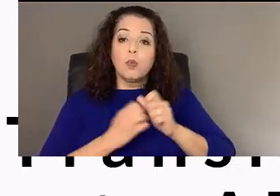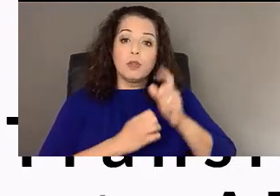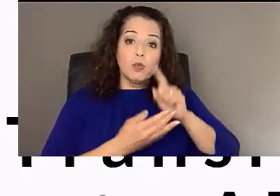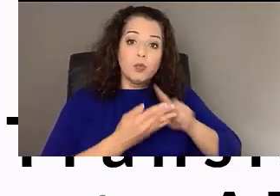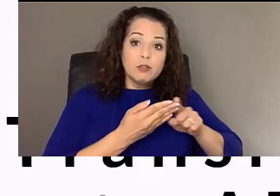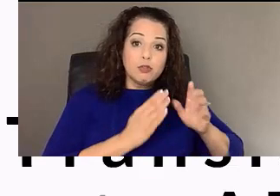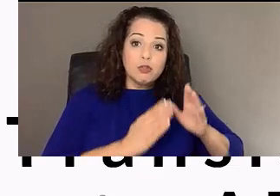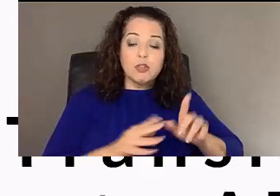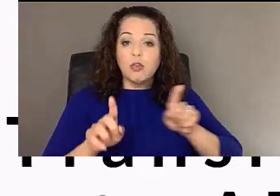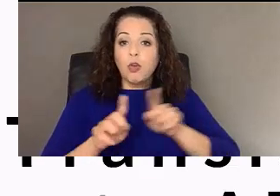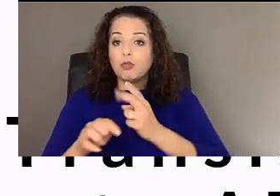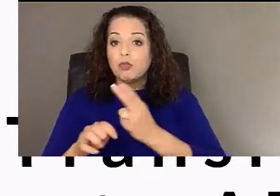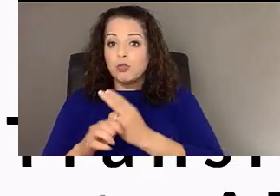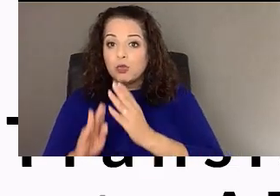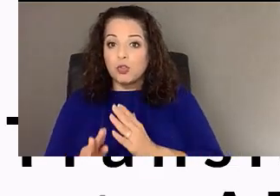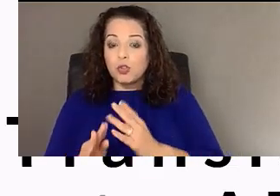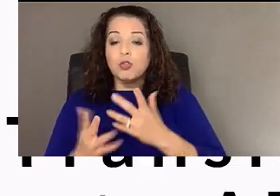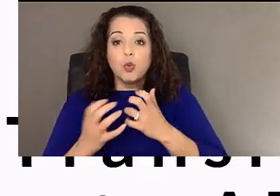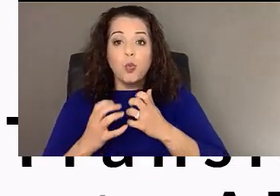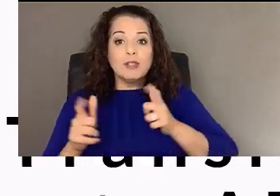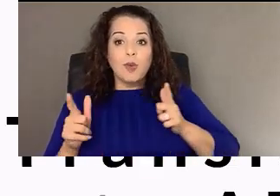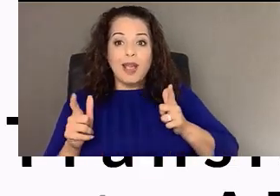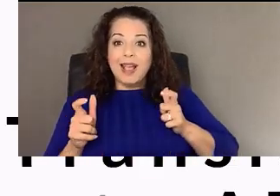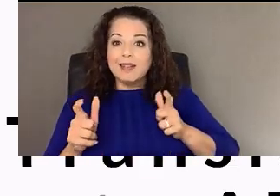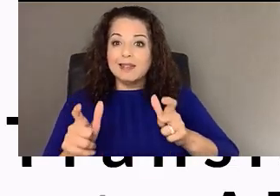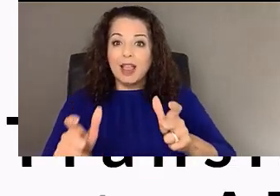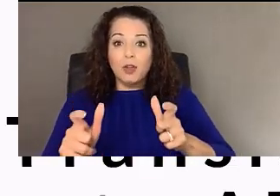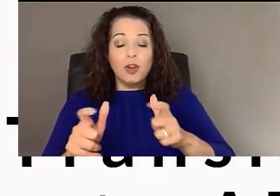So you want to accelerate the capture of the benefits of the research.